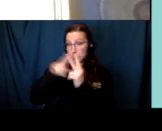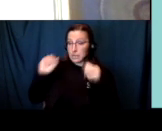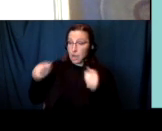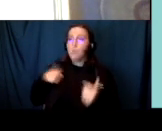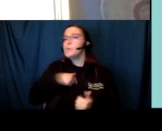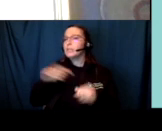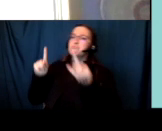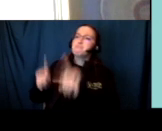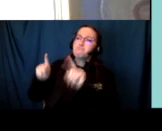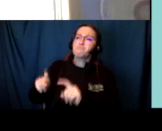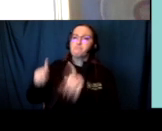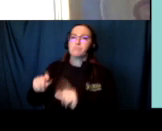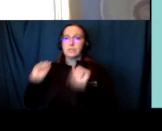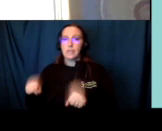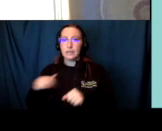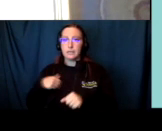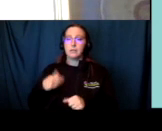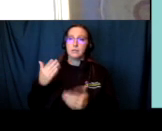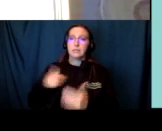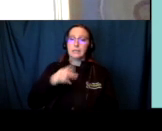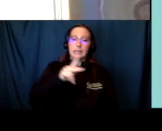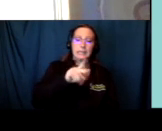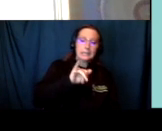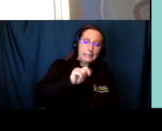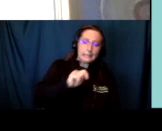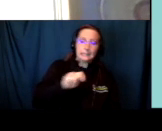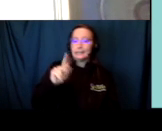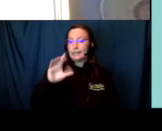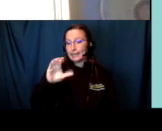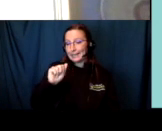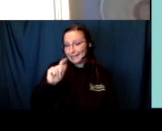different only by vowels so like kit, cat, cut. How about ones that